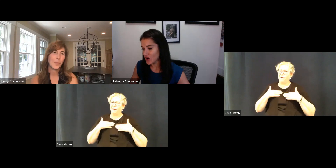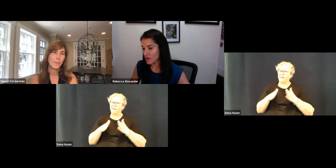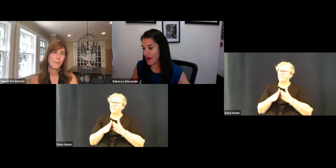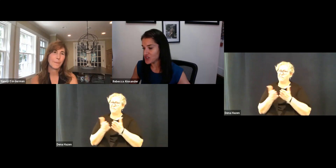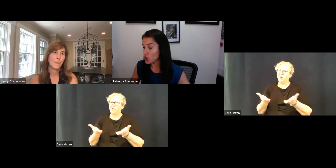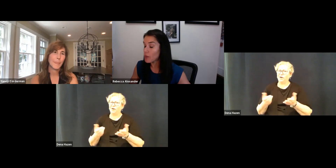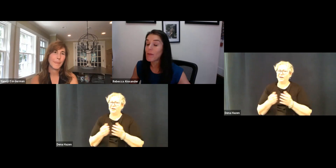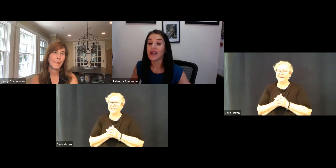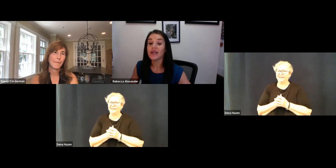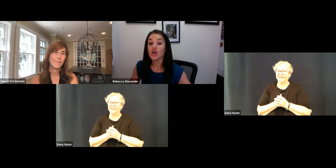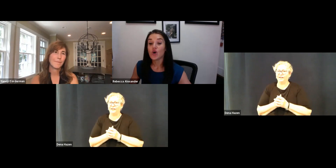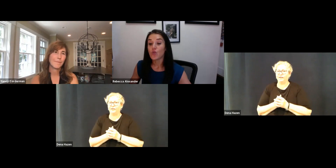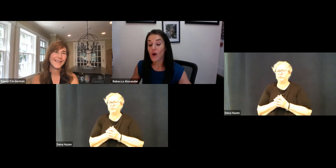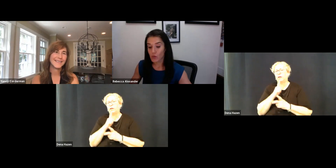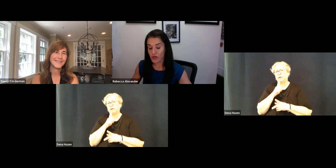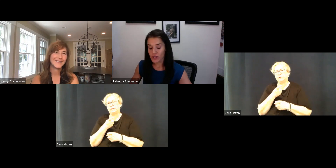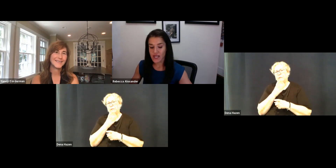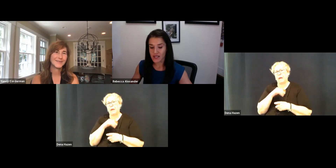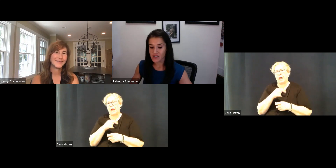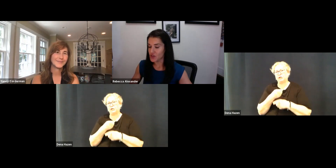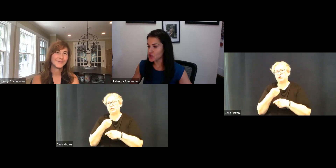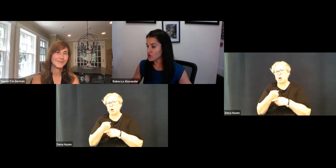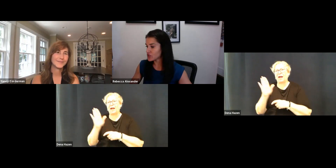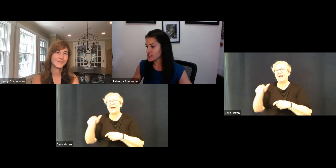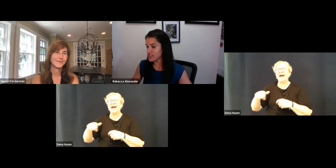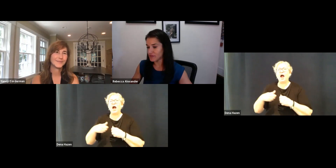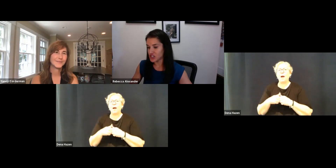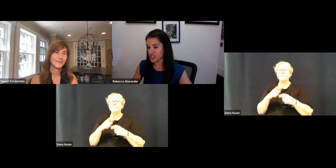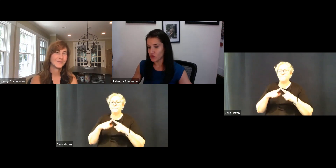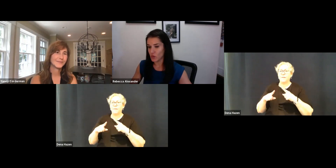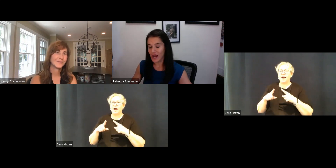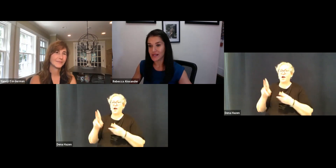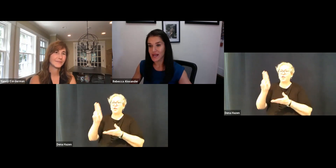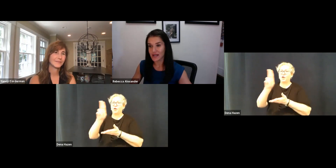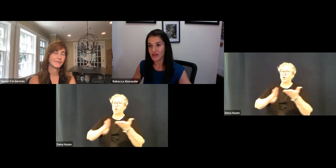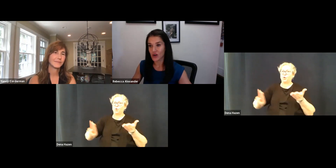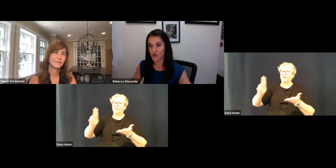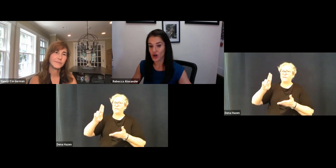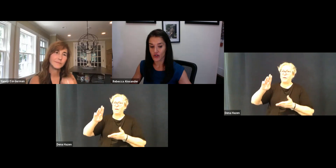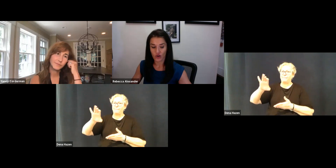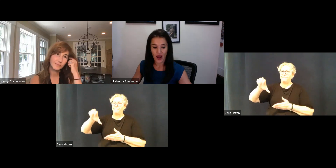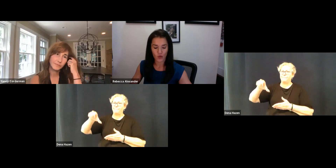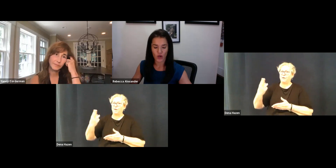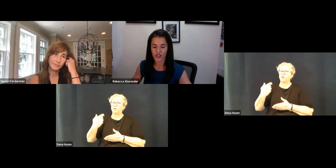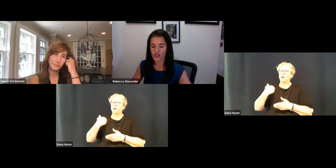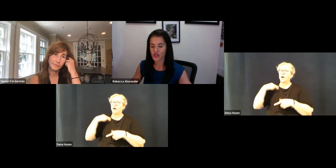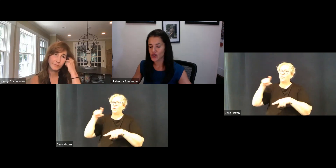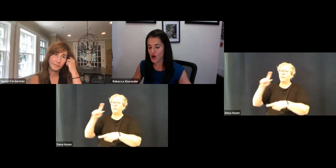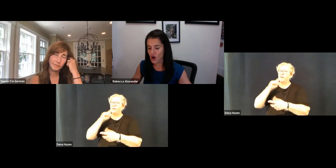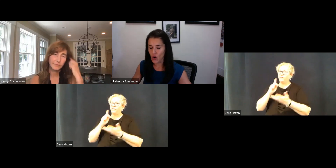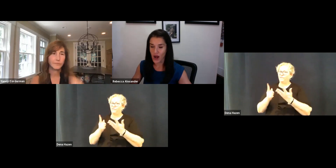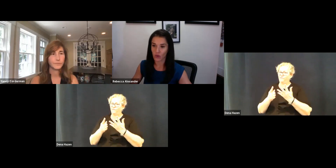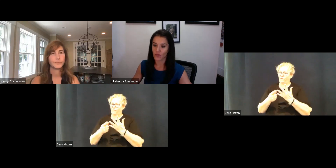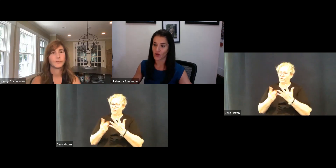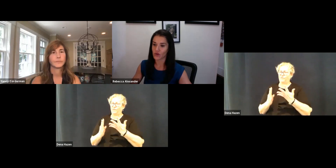Sorry, bad joke. But what I will say is that the University of Michigan, when I attended there for undergrad, was so helpful.